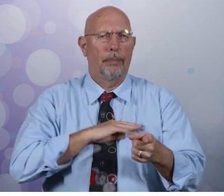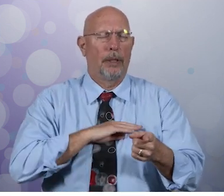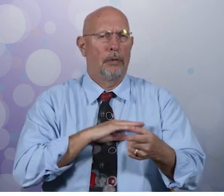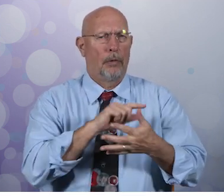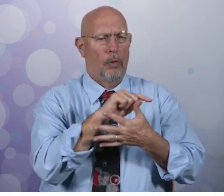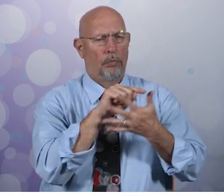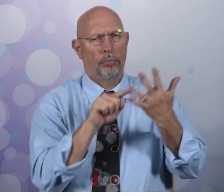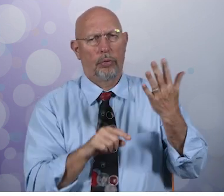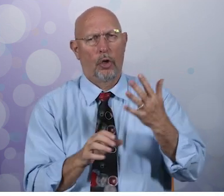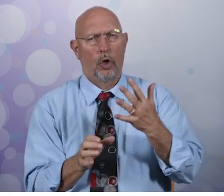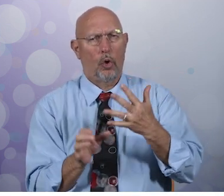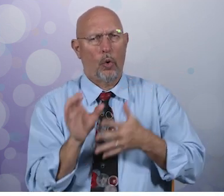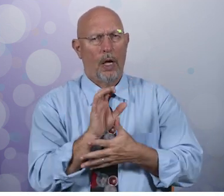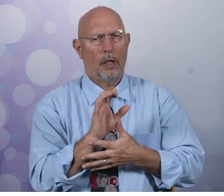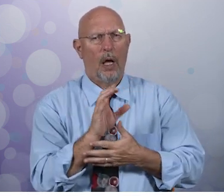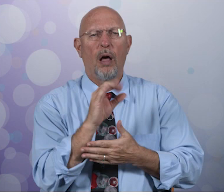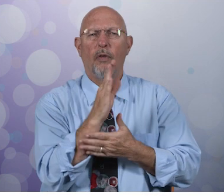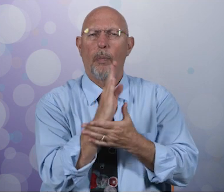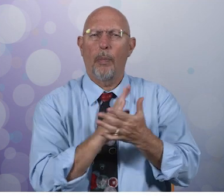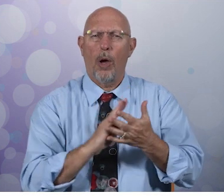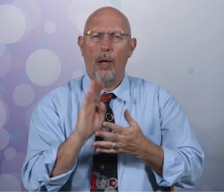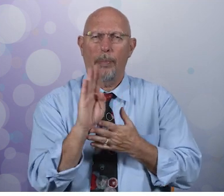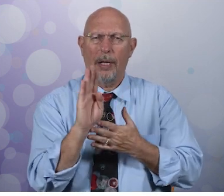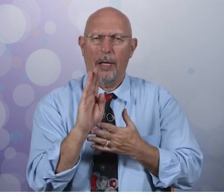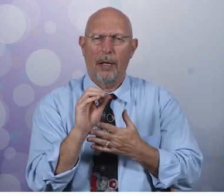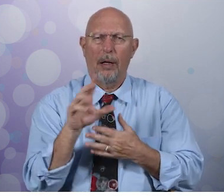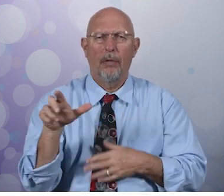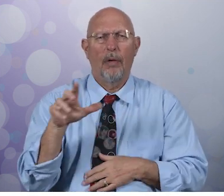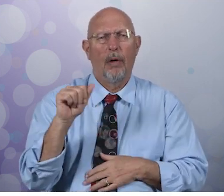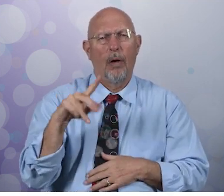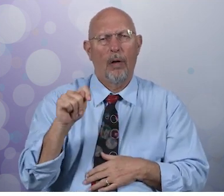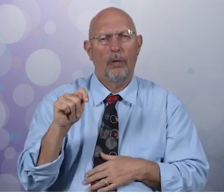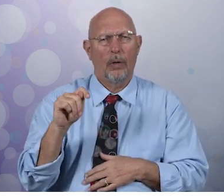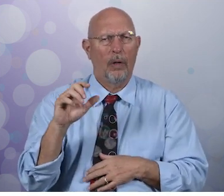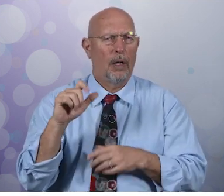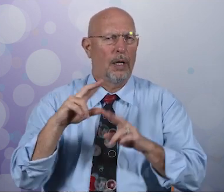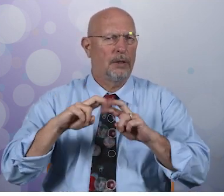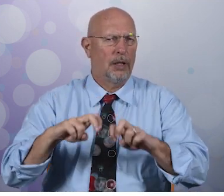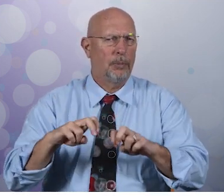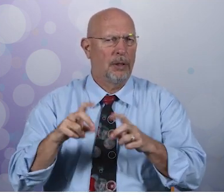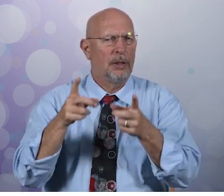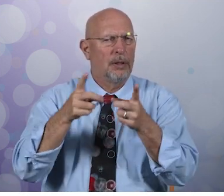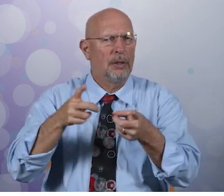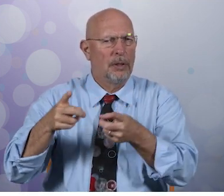in Part B of Ohio's alternate assessment decision making tool.